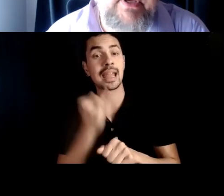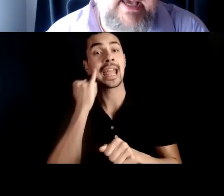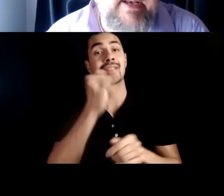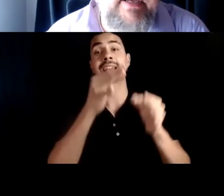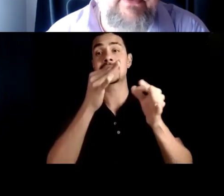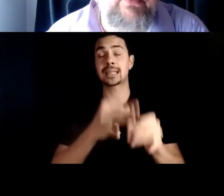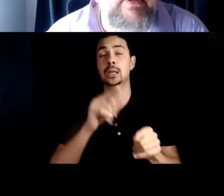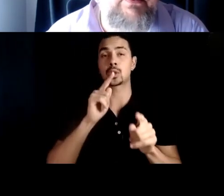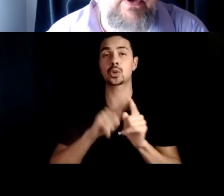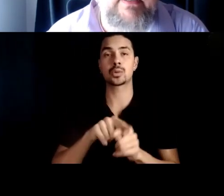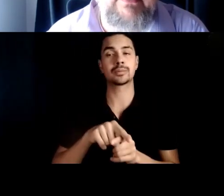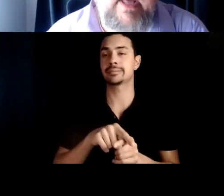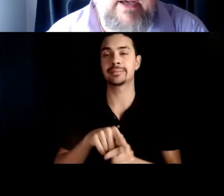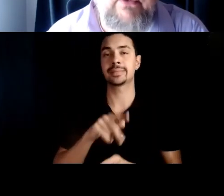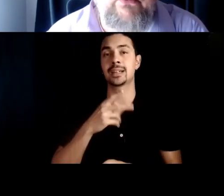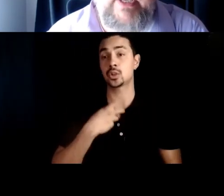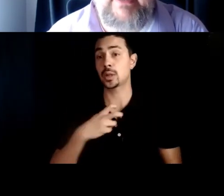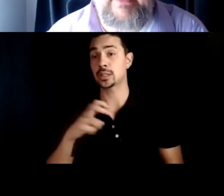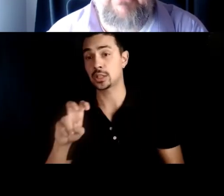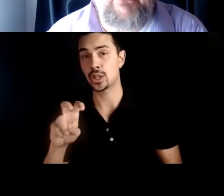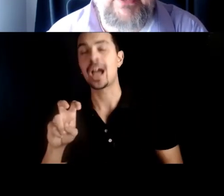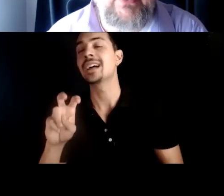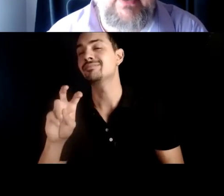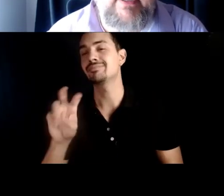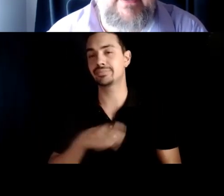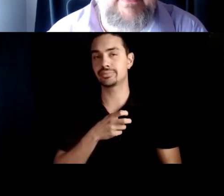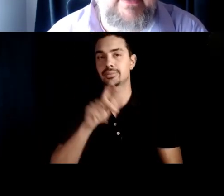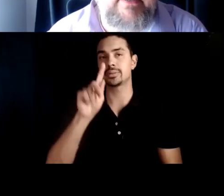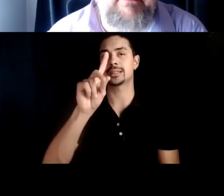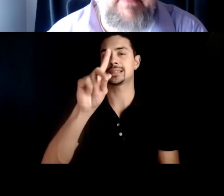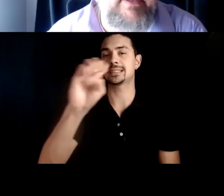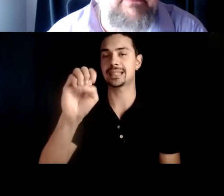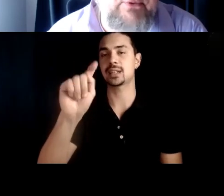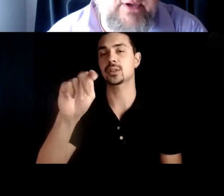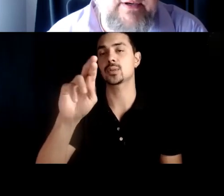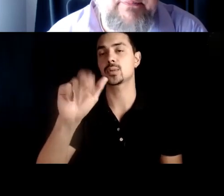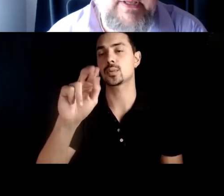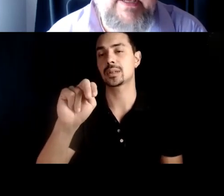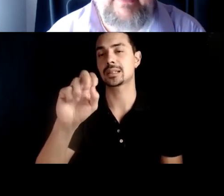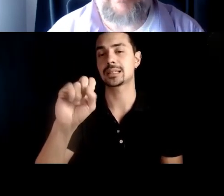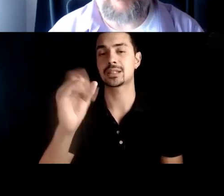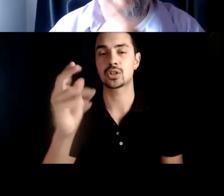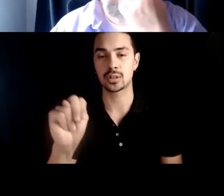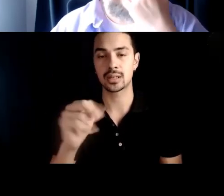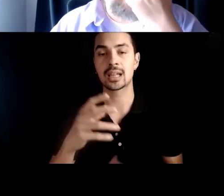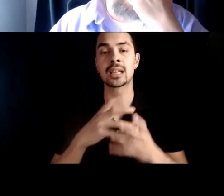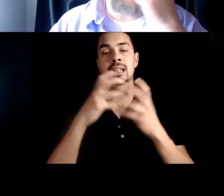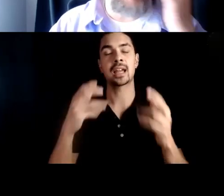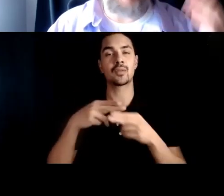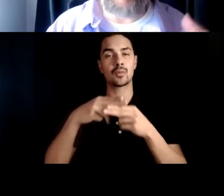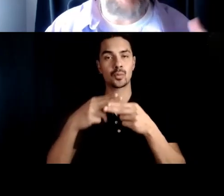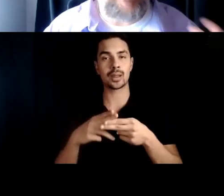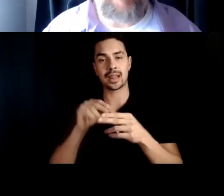So again, it's really putting a lot of weight and pressure on employer and that employer may decide